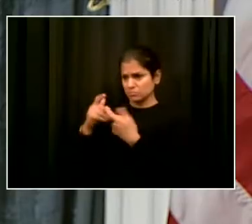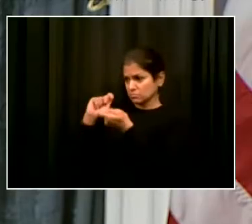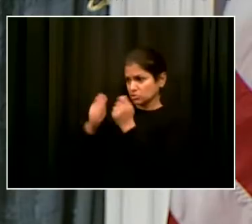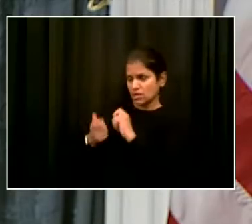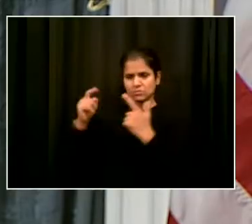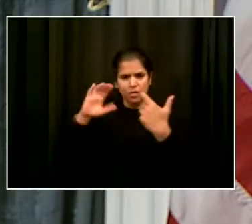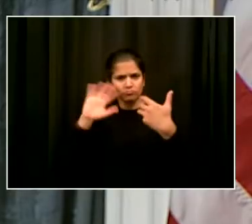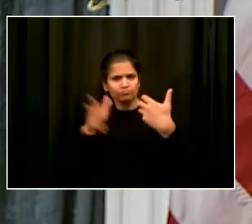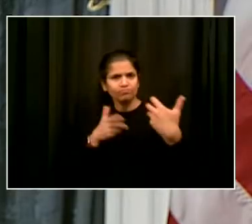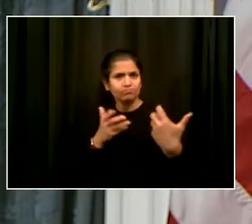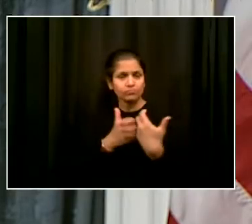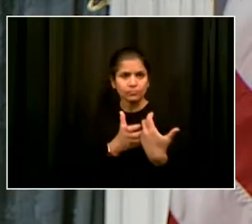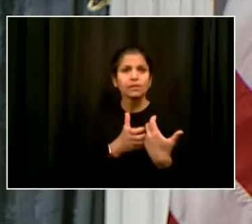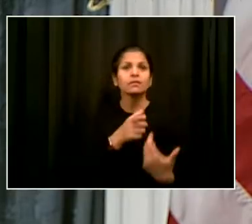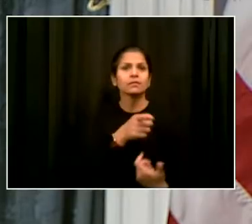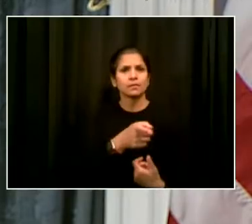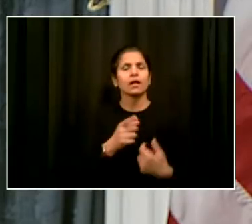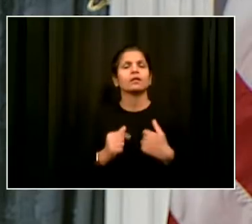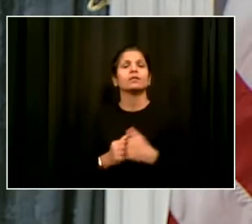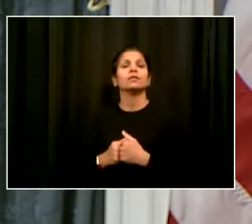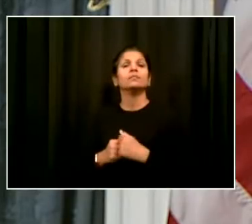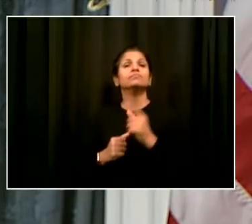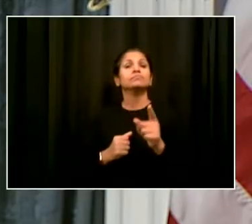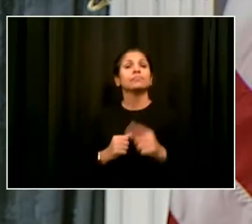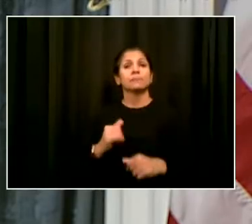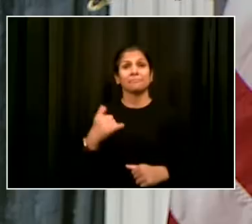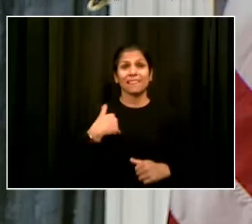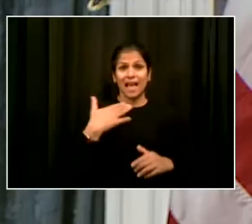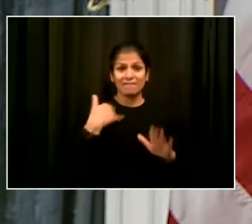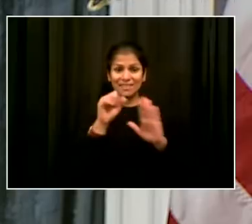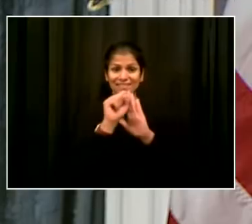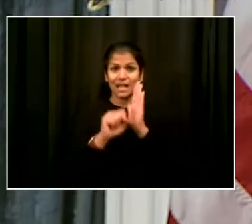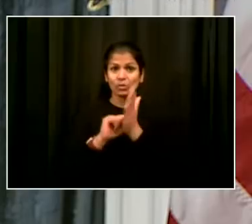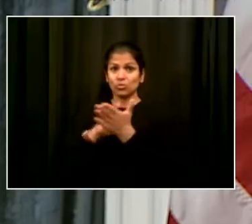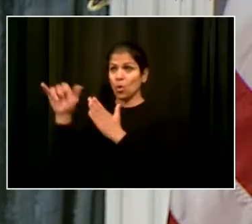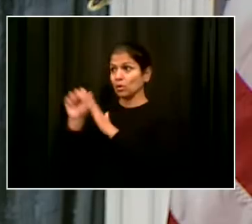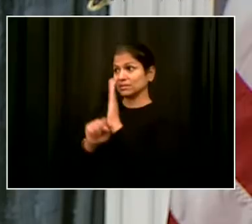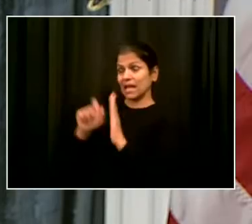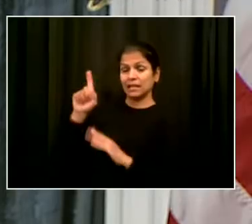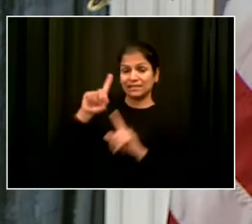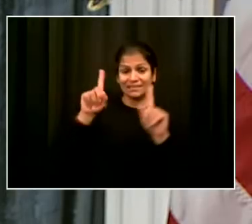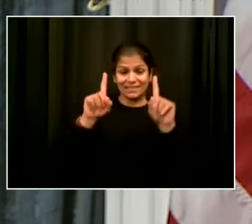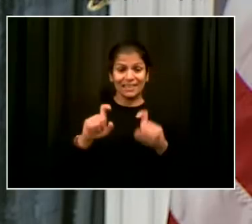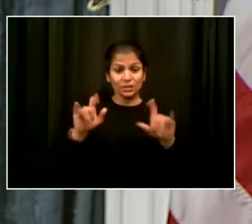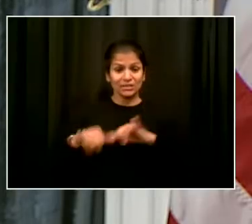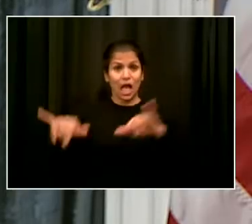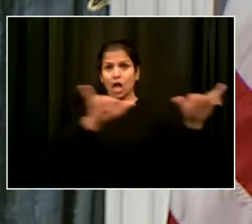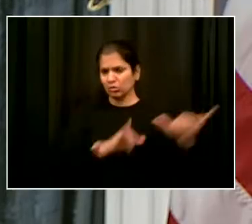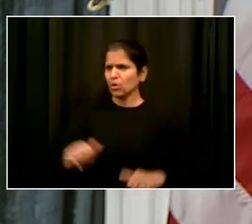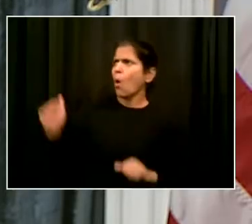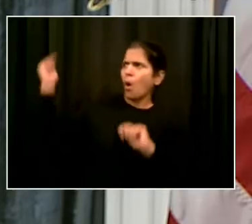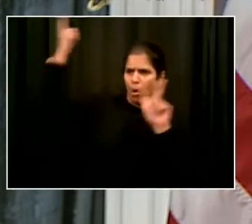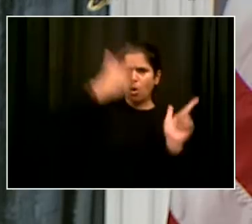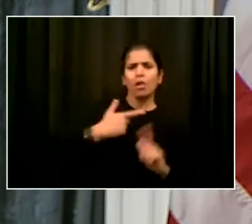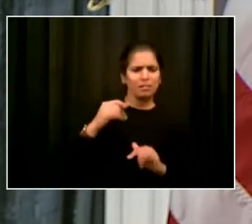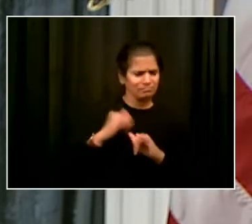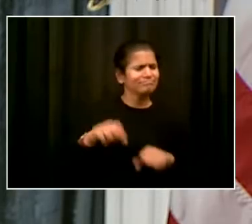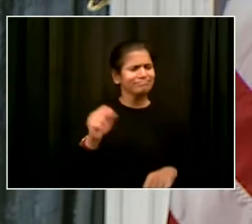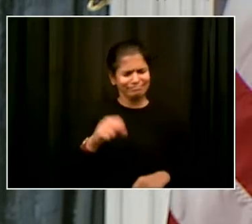TOTOI NTERCECEE DII TT HELEARNING OF A STUDENTT. OF COURSE, WE KNOW THAT SSDETUNTNTHS AVE A BODY OF KNOWLEDGE THAT THEY HAVE TO LEARN EVERY YEAR